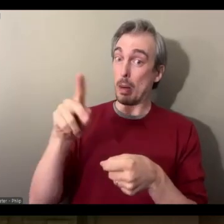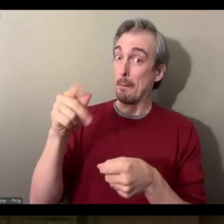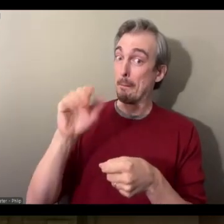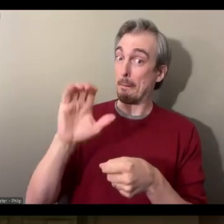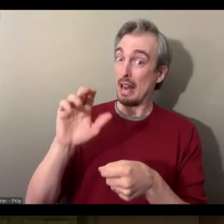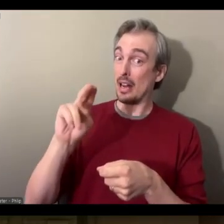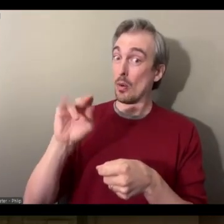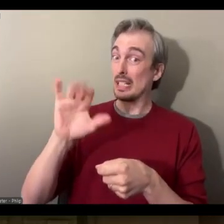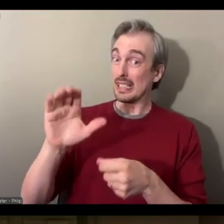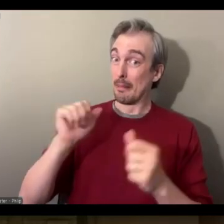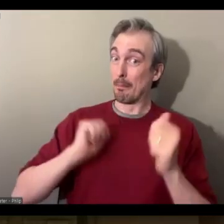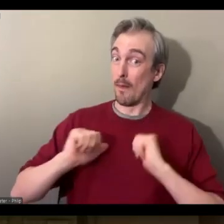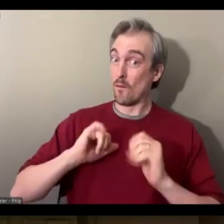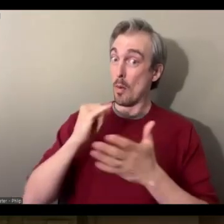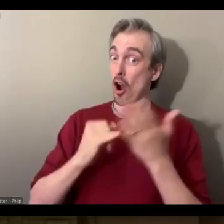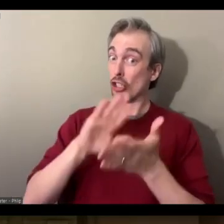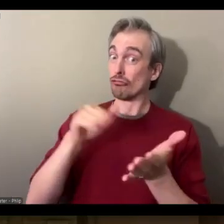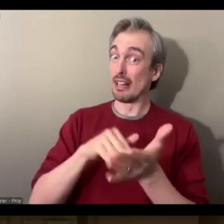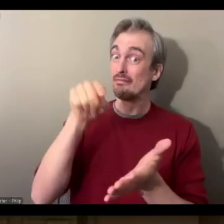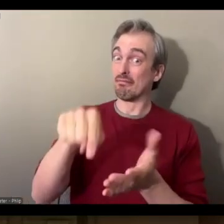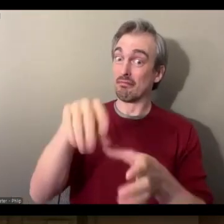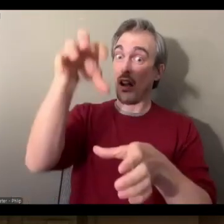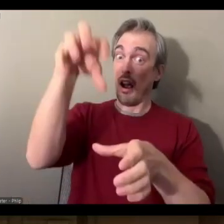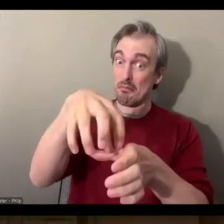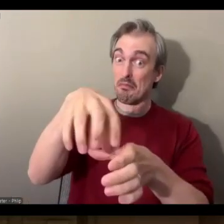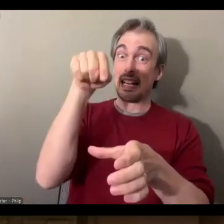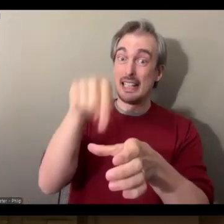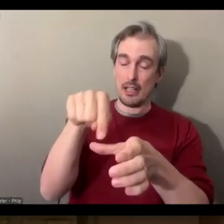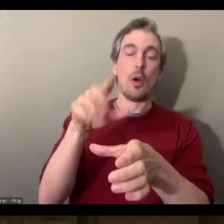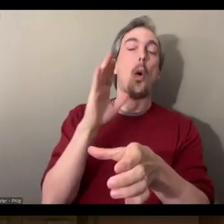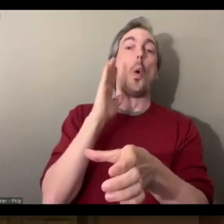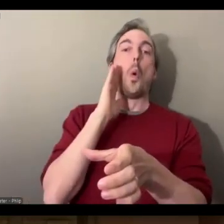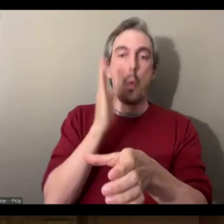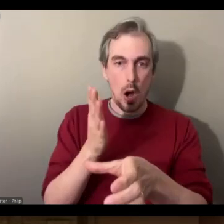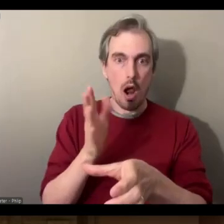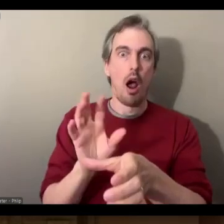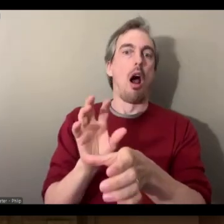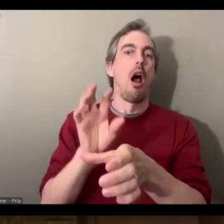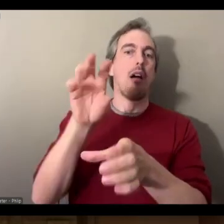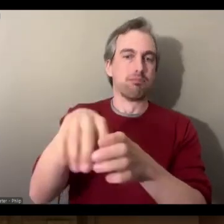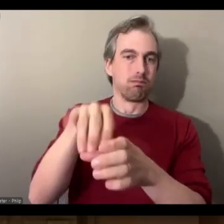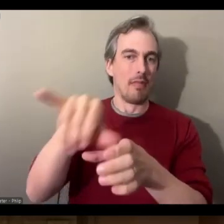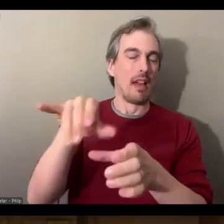venue. Something that would bring the arts to lower Manhattan. Really for the first time at this